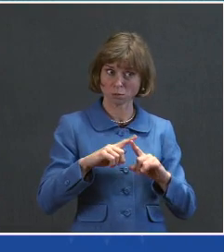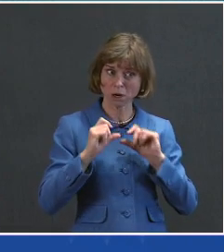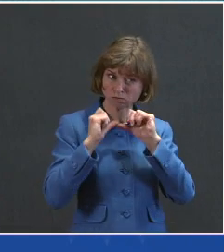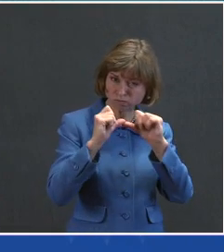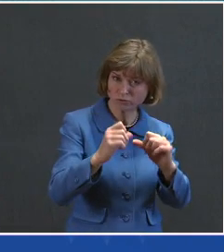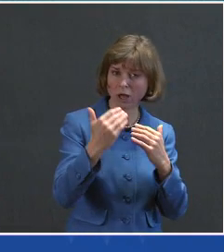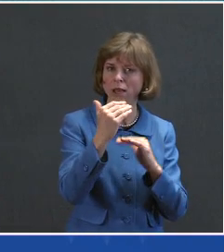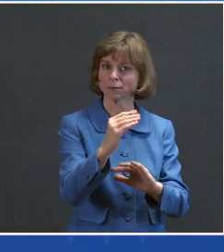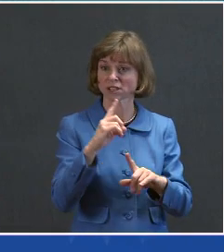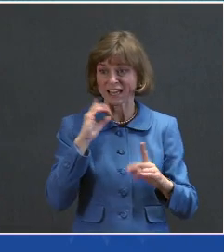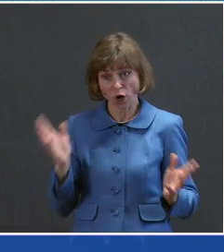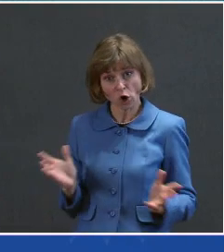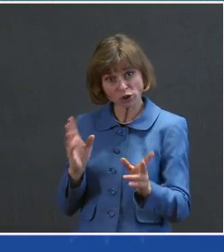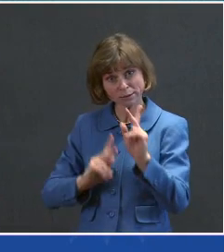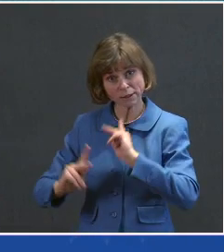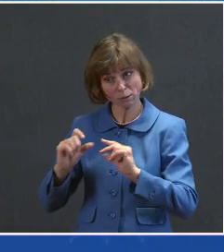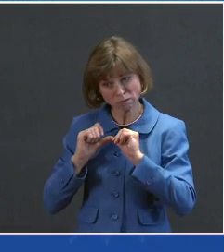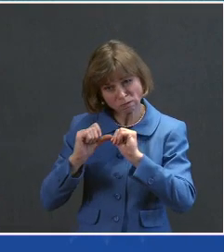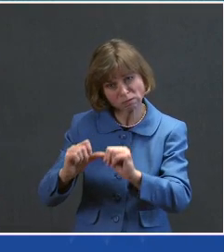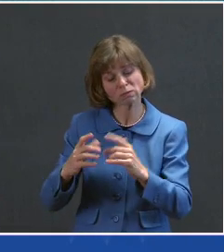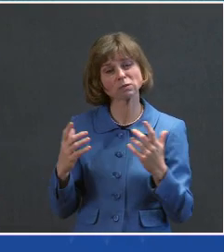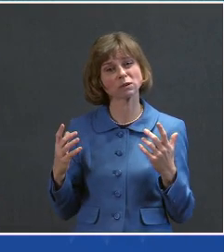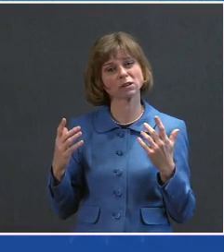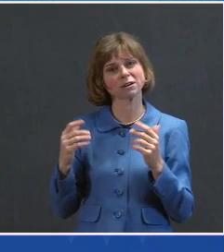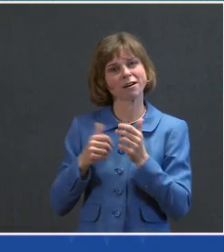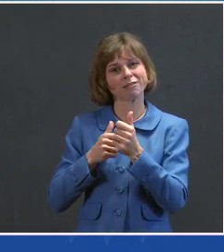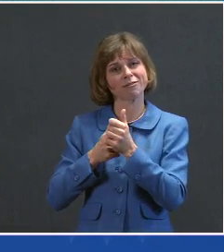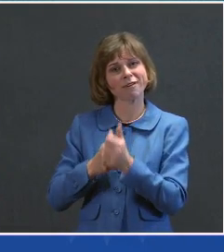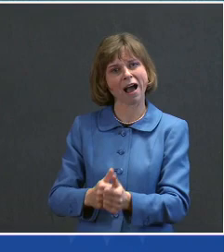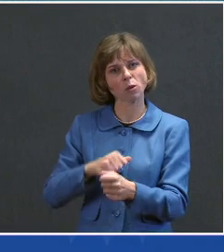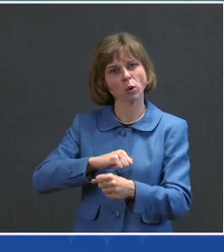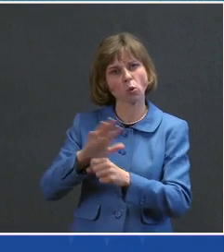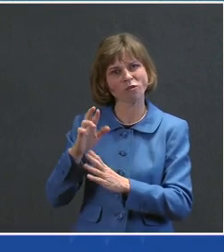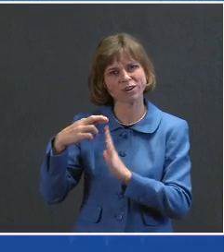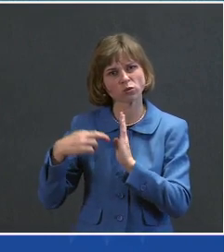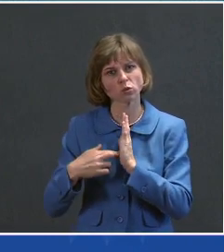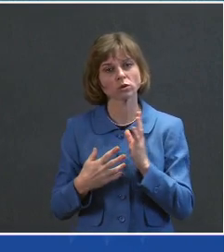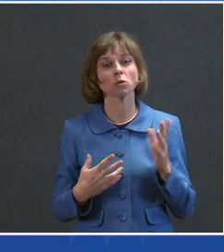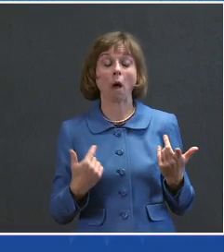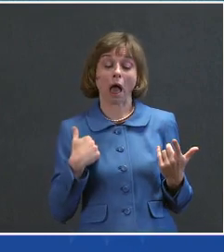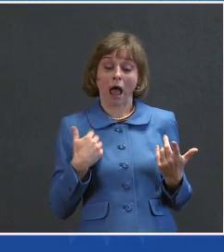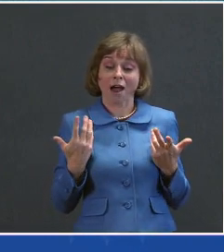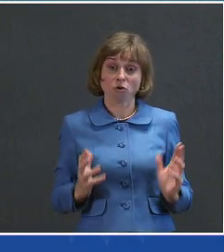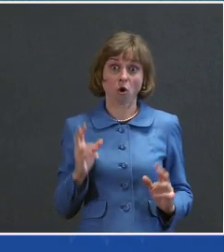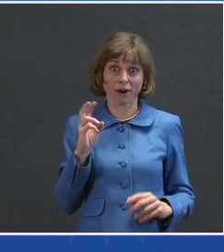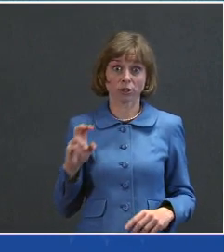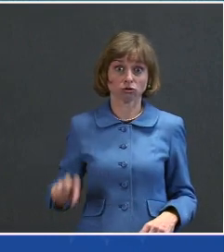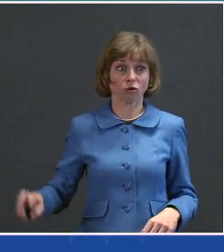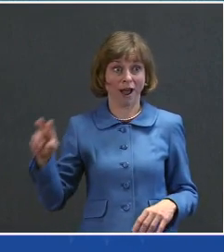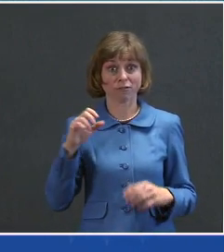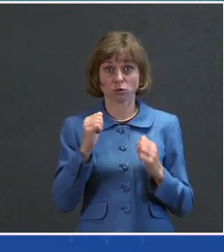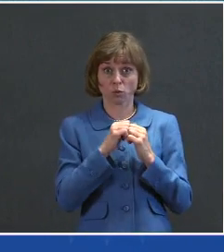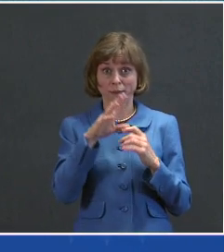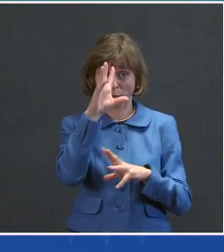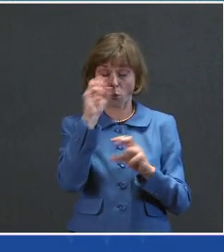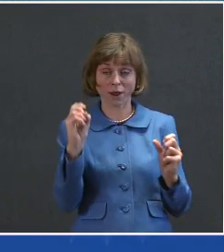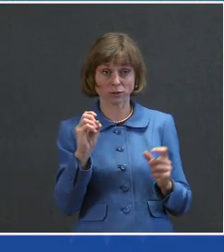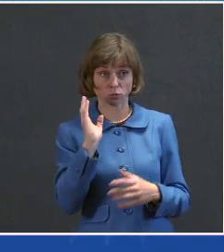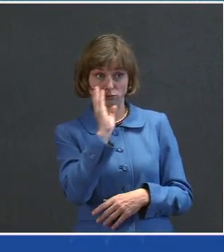the American people to follow his guidelines but not their governors'? Ms. Psaki: Well, I will say, having traveled with the President to Texas on Friday, he made clear that we need to be vigilant.